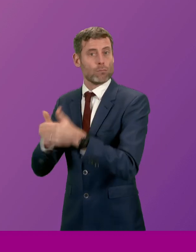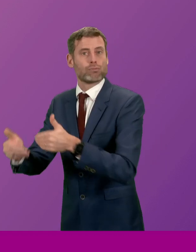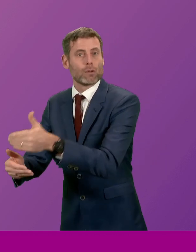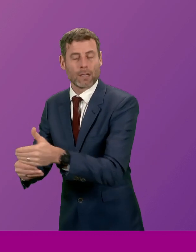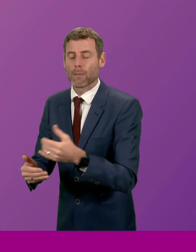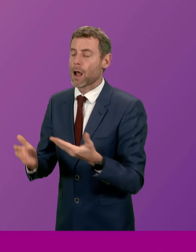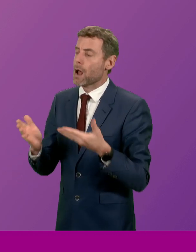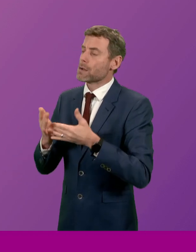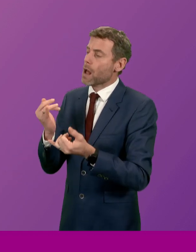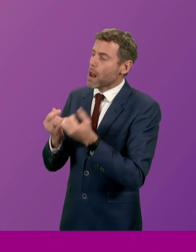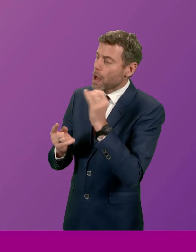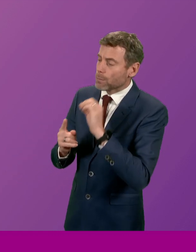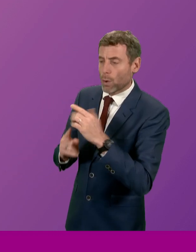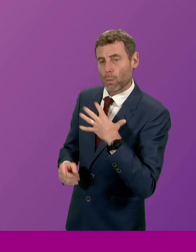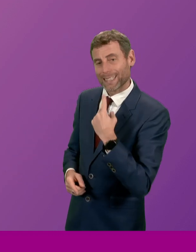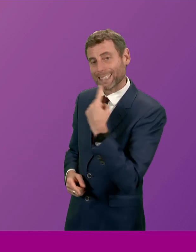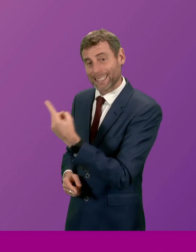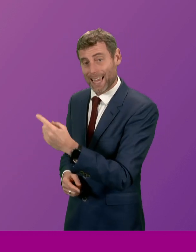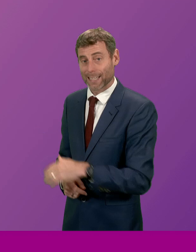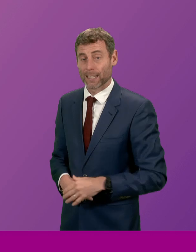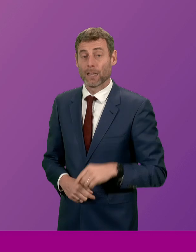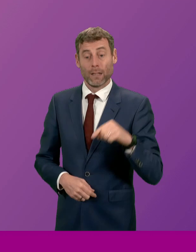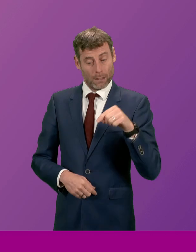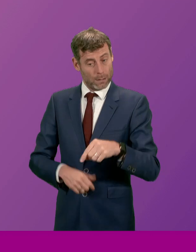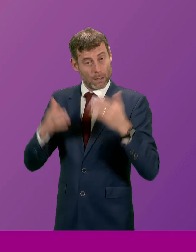Thirdly, as a consequence of our investment programme, the Government has increased